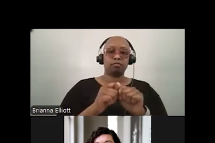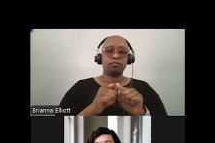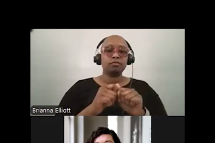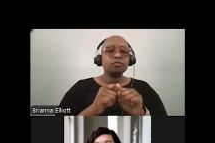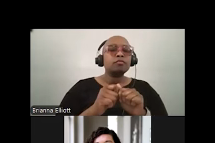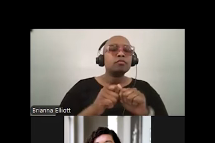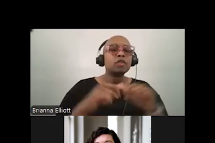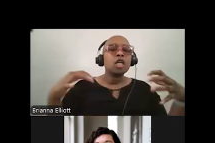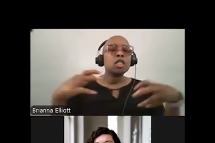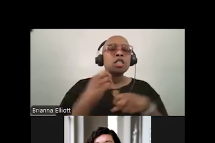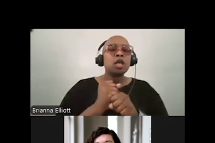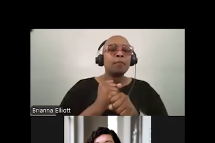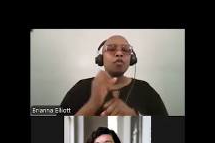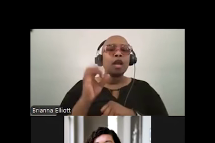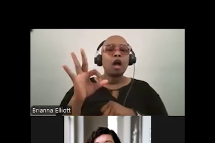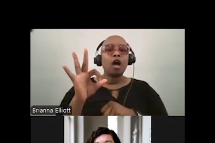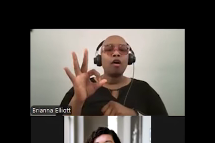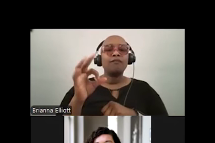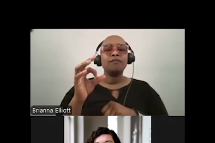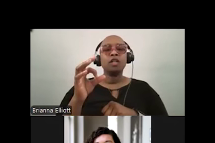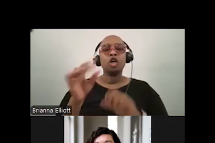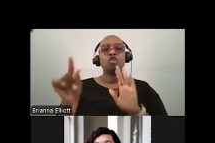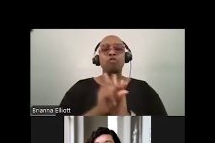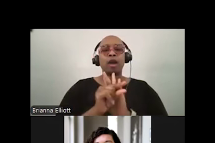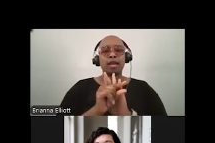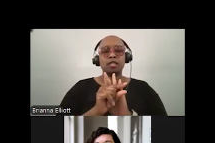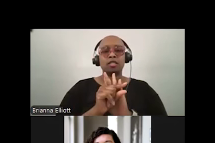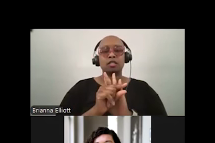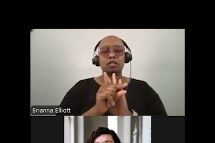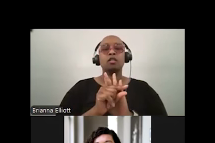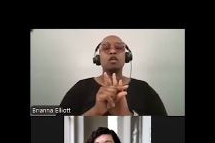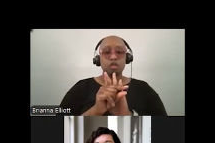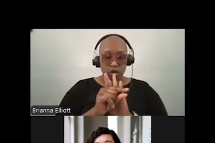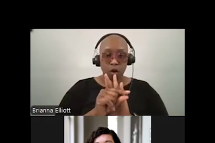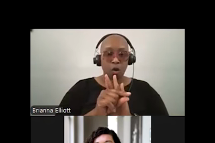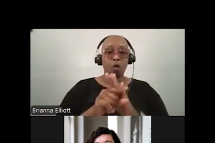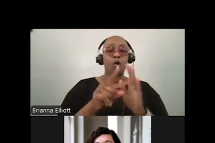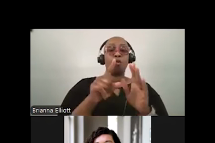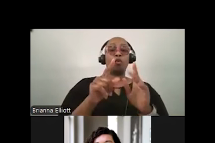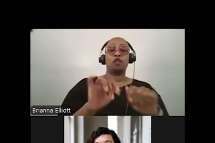of grades. So when the screen reader gets to cell A1, it will read that and they know what